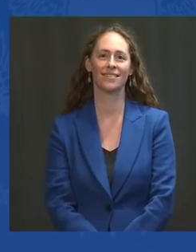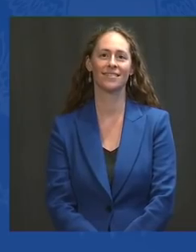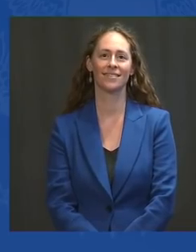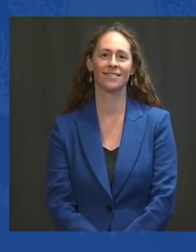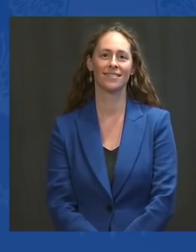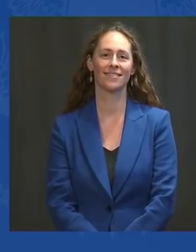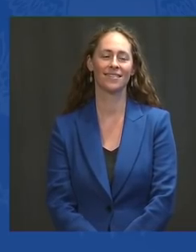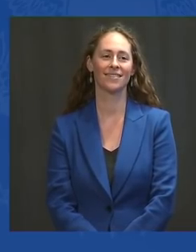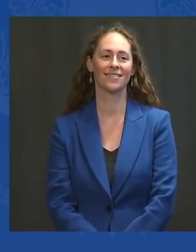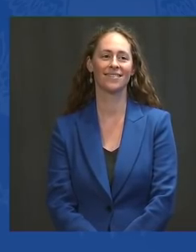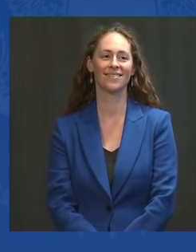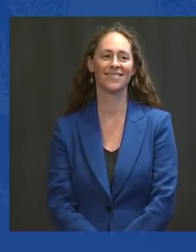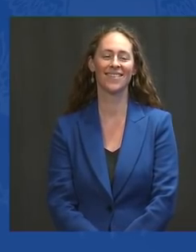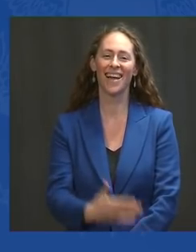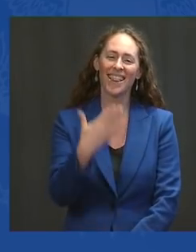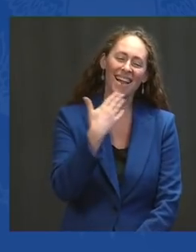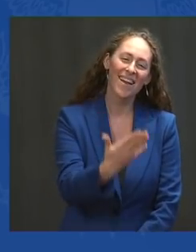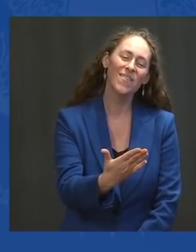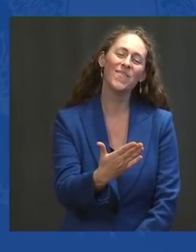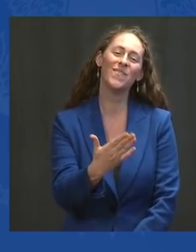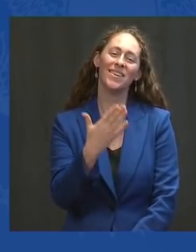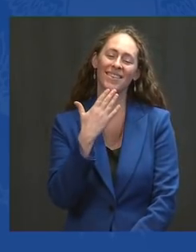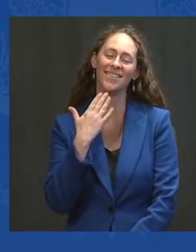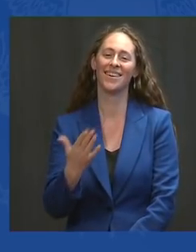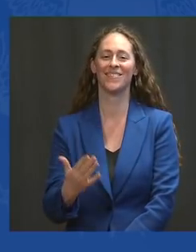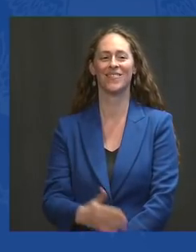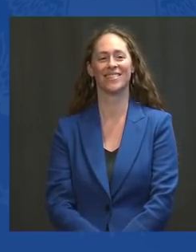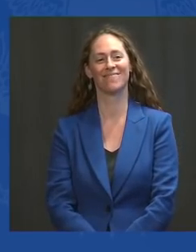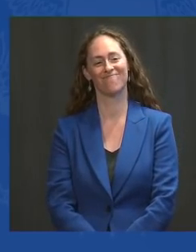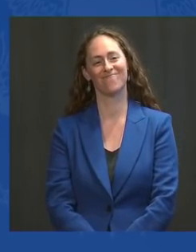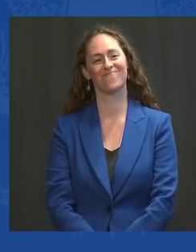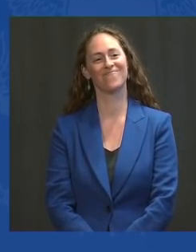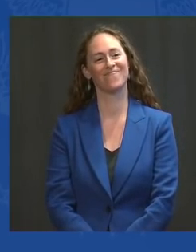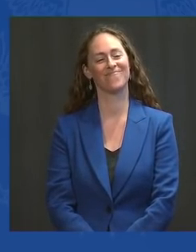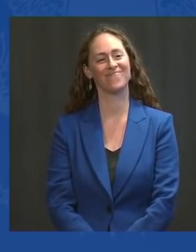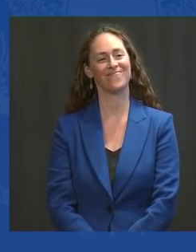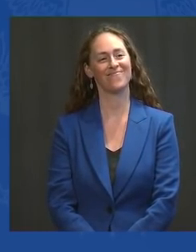I see an awful lot of good friends out there.